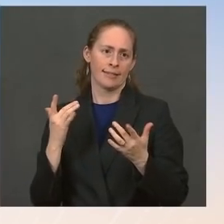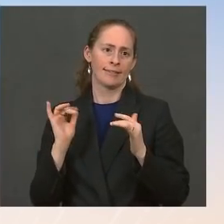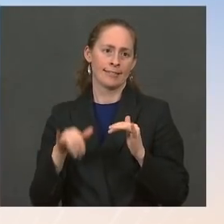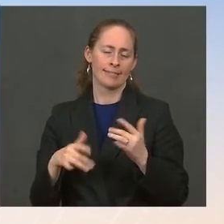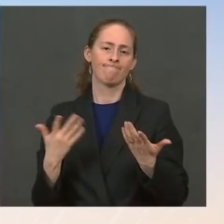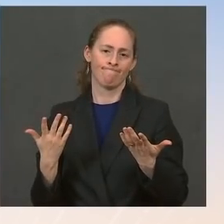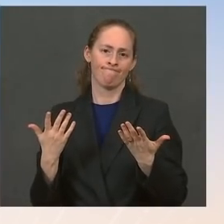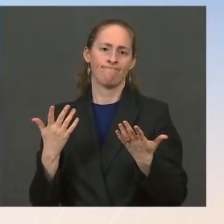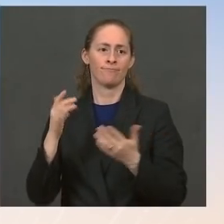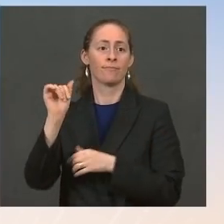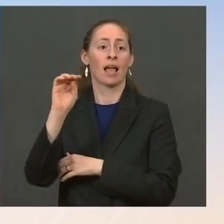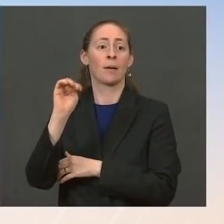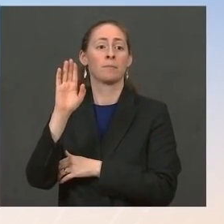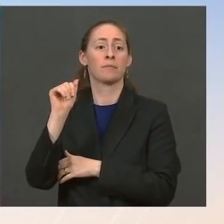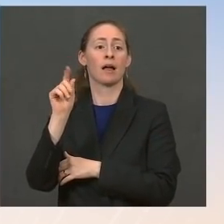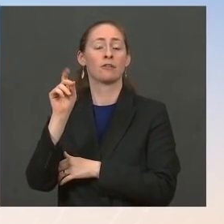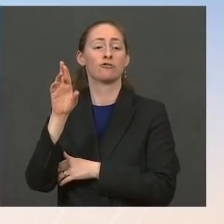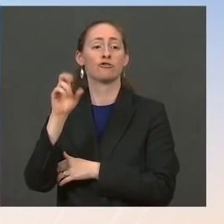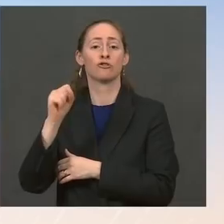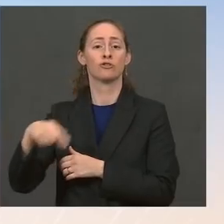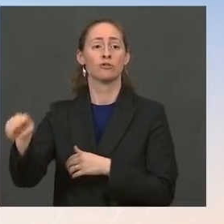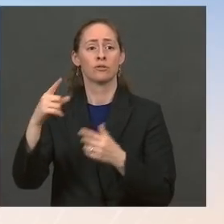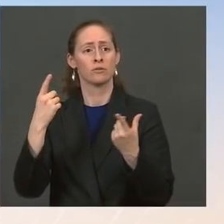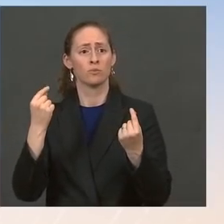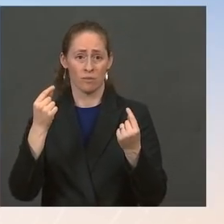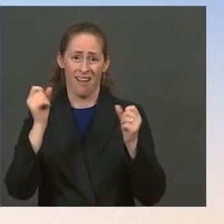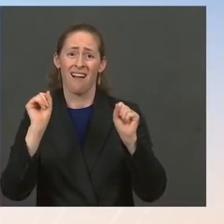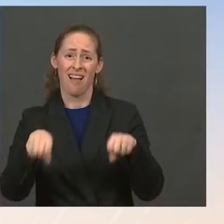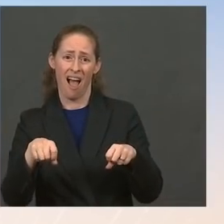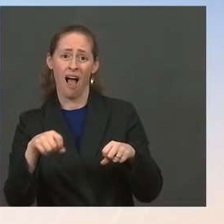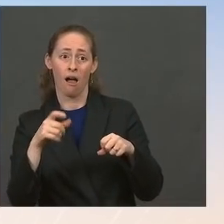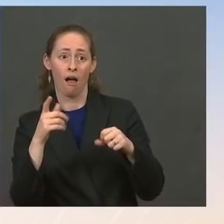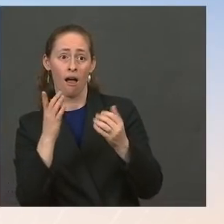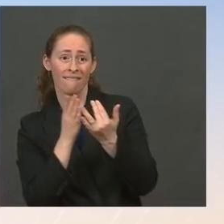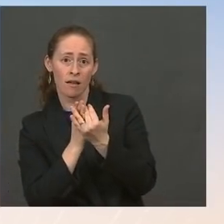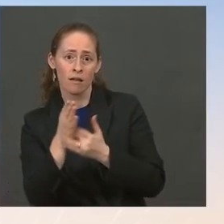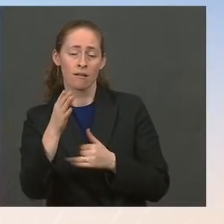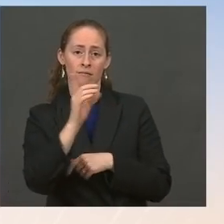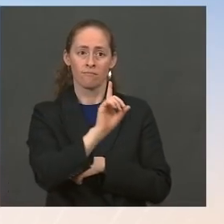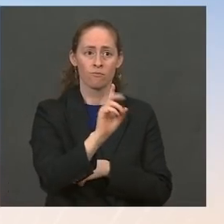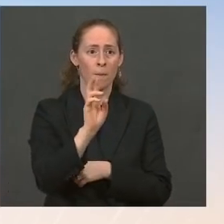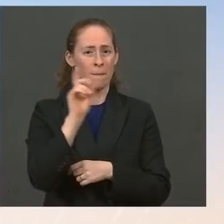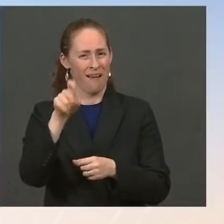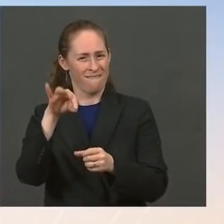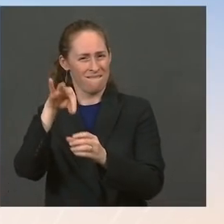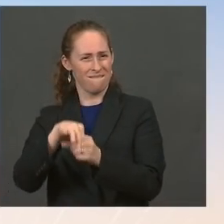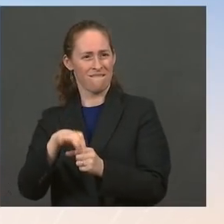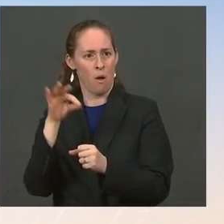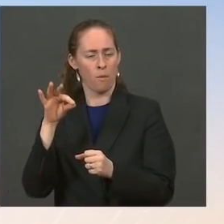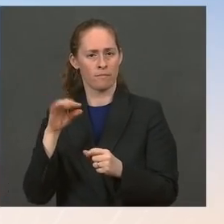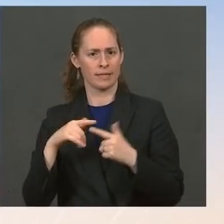with bipartisan support once there's a vote. And what's happening now is there's an insistence on a lengthy debate process